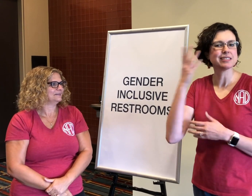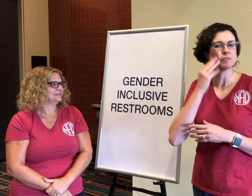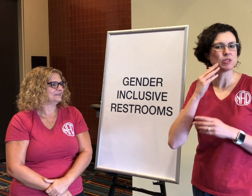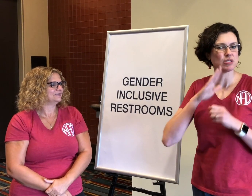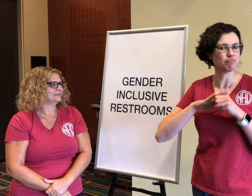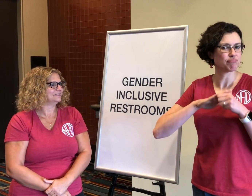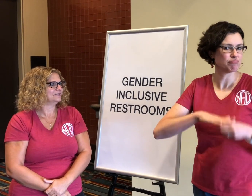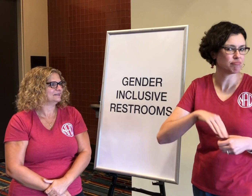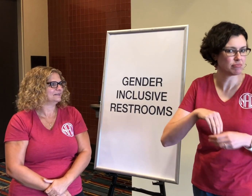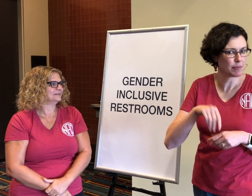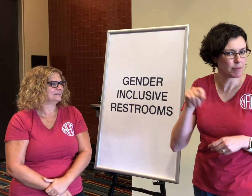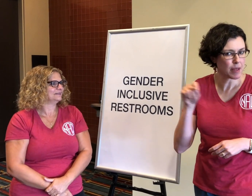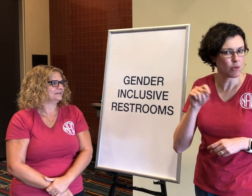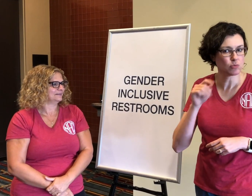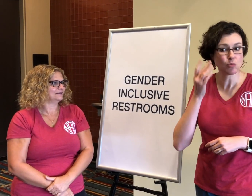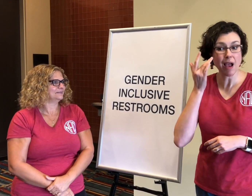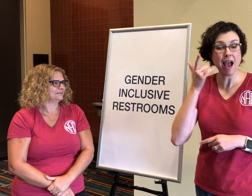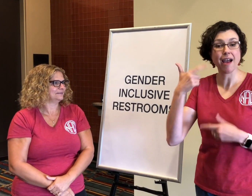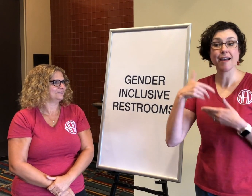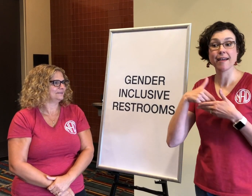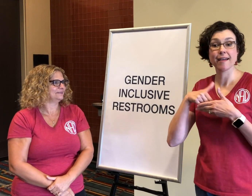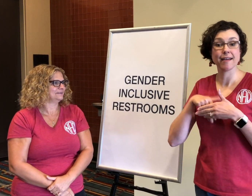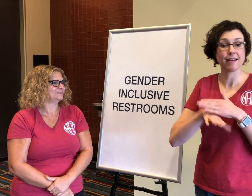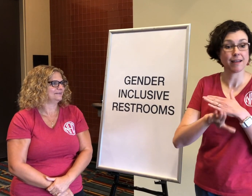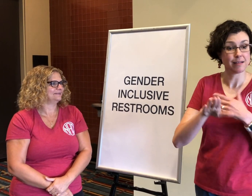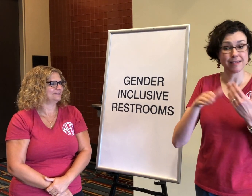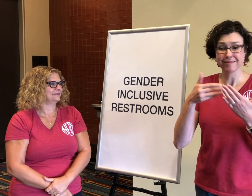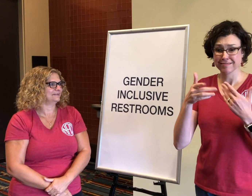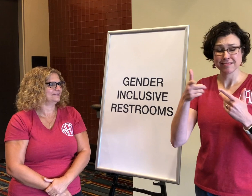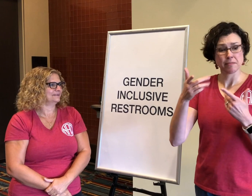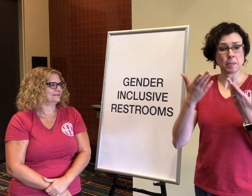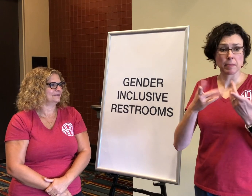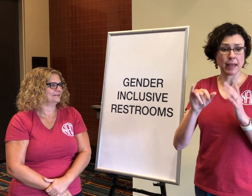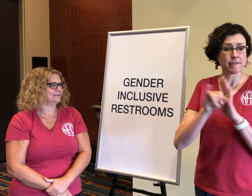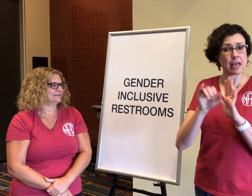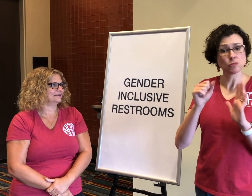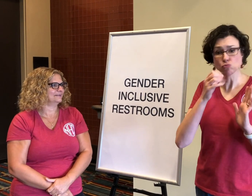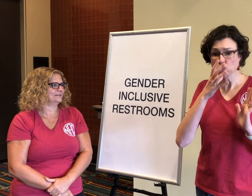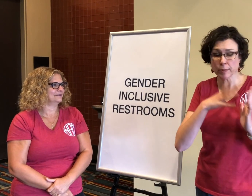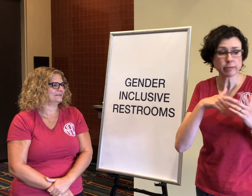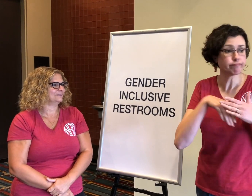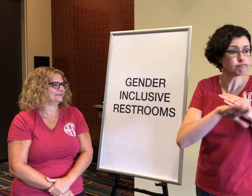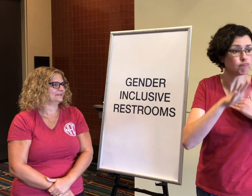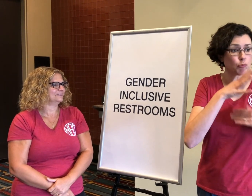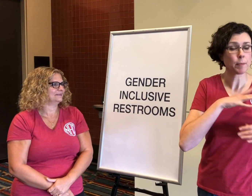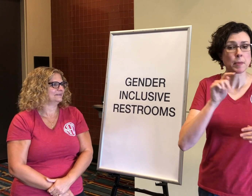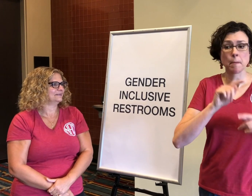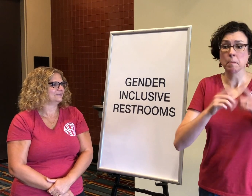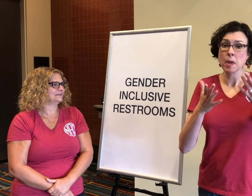oppression in bathrooms. For example, a woman who doesn’t look like a regular woman would